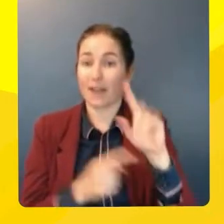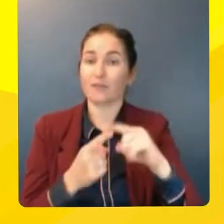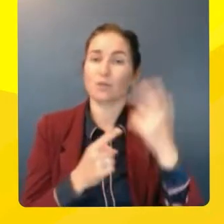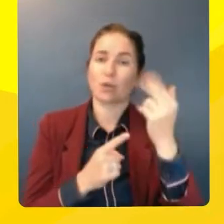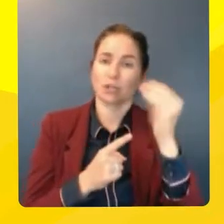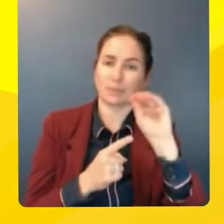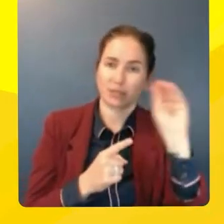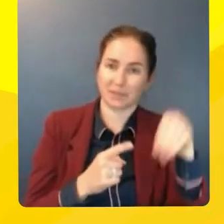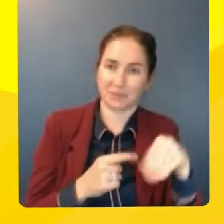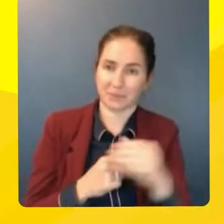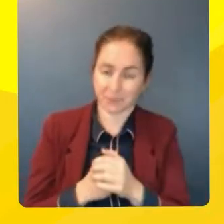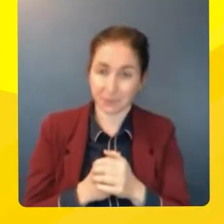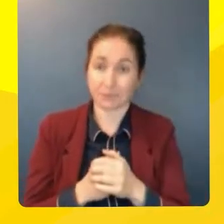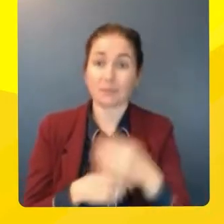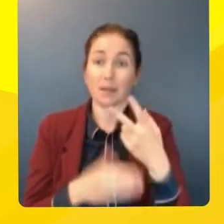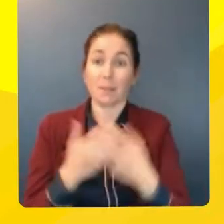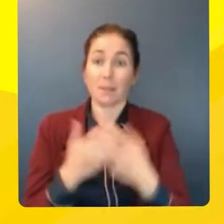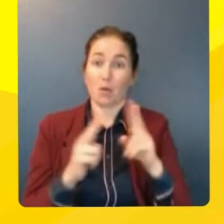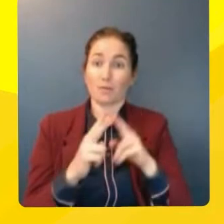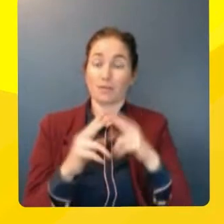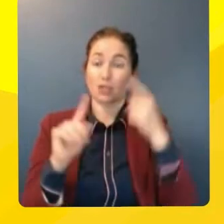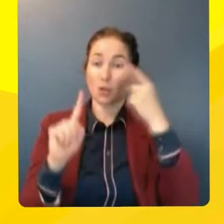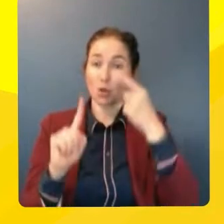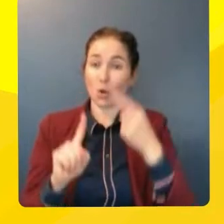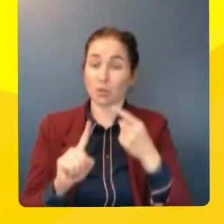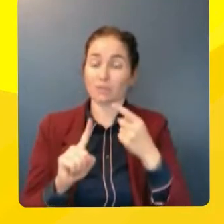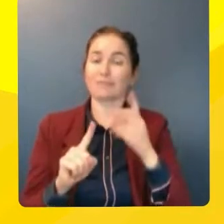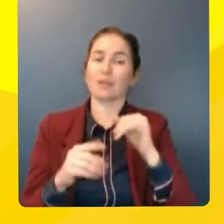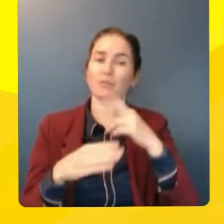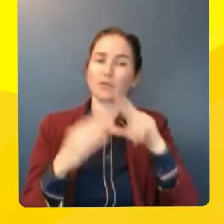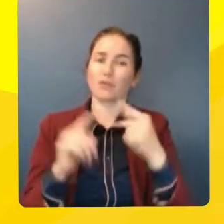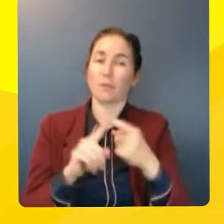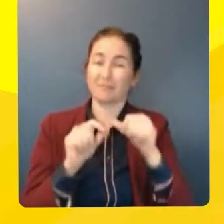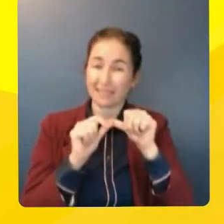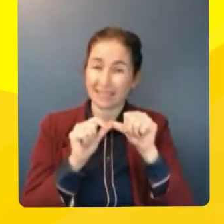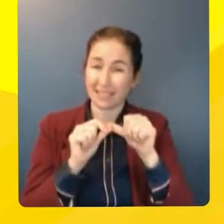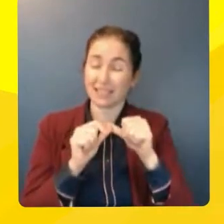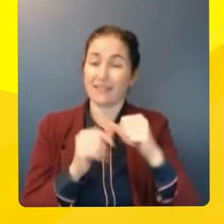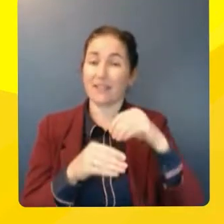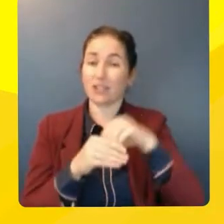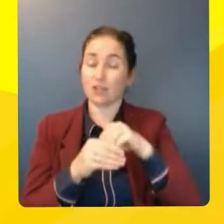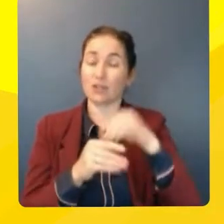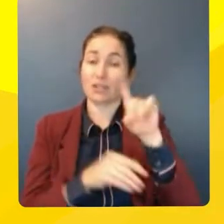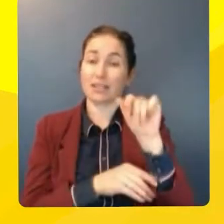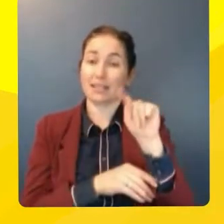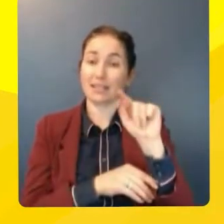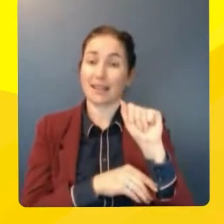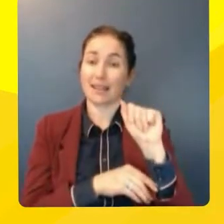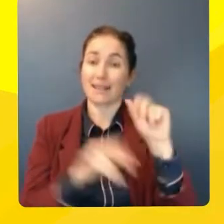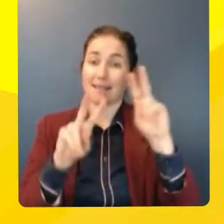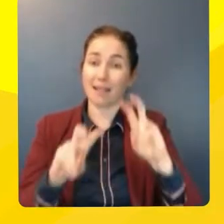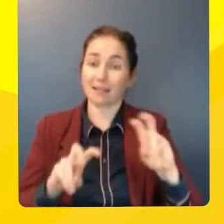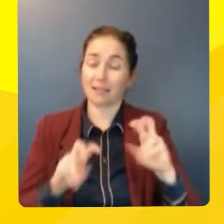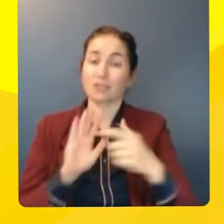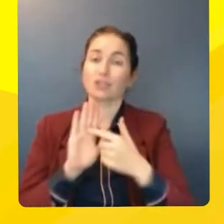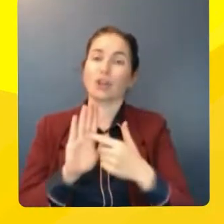Both of these goals were the result of extensive internal data analysis, which showed that in order to reach them,